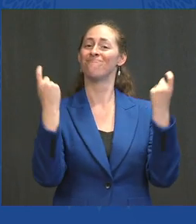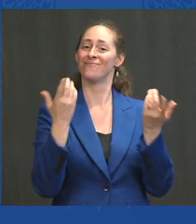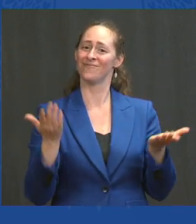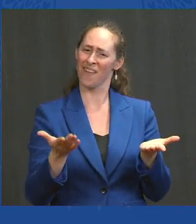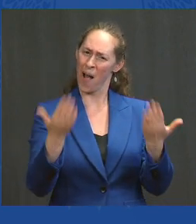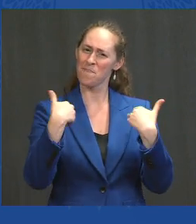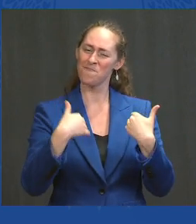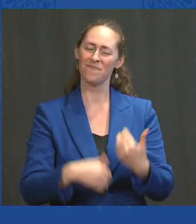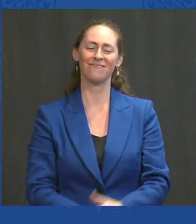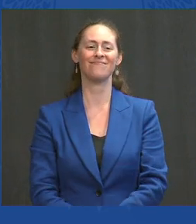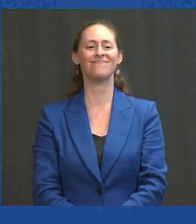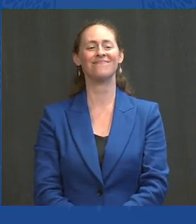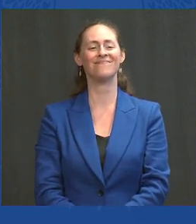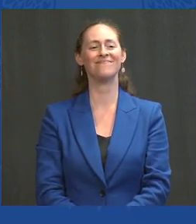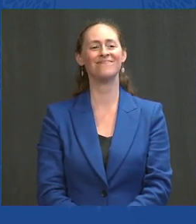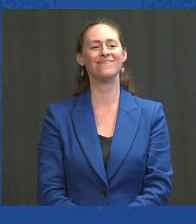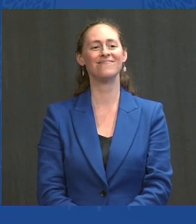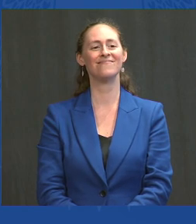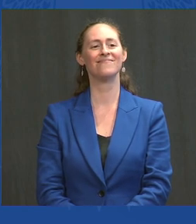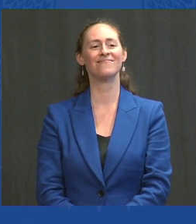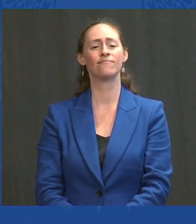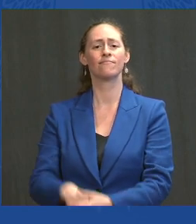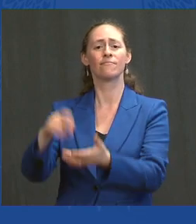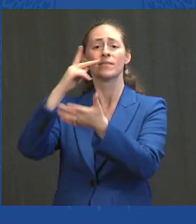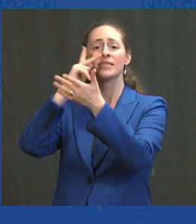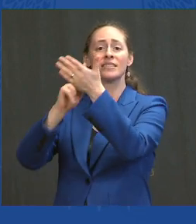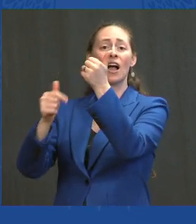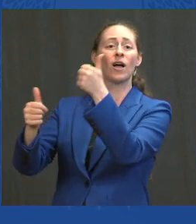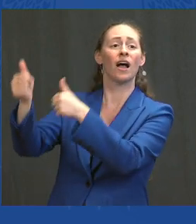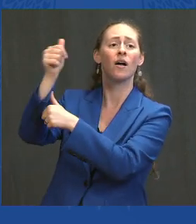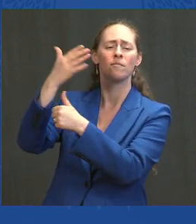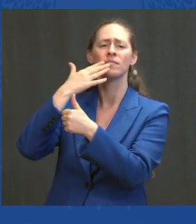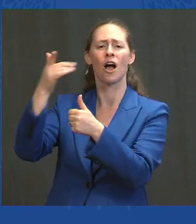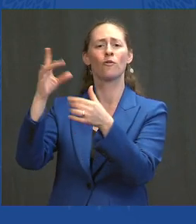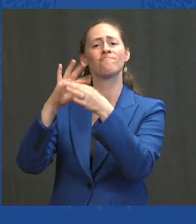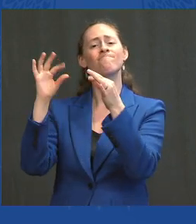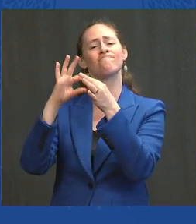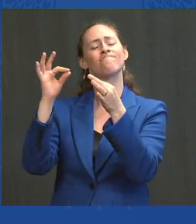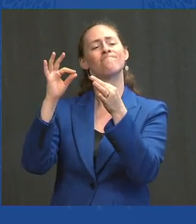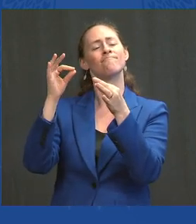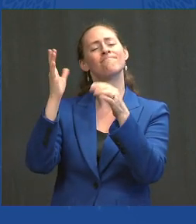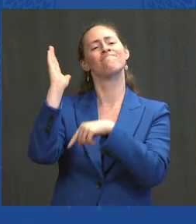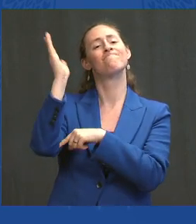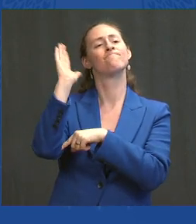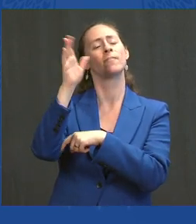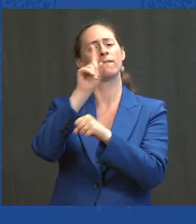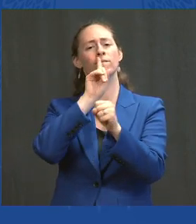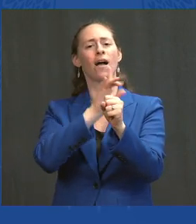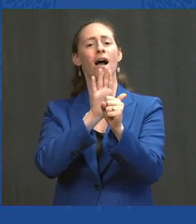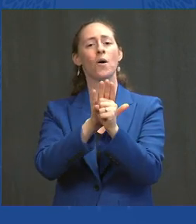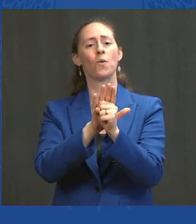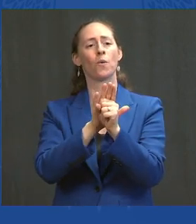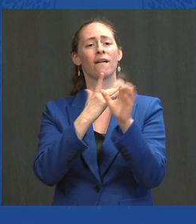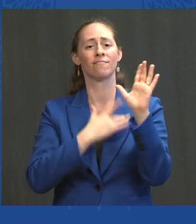Mr. Secretary, thank you for administering the oath. I know how meaningful this event is to you personally and professionally.